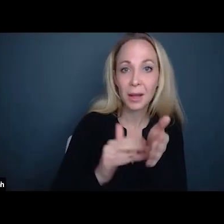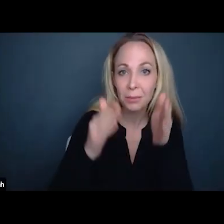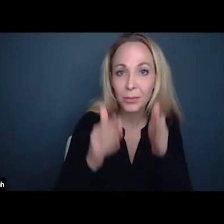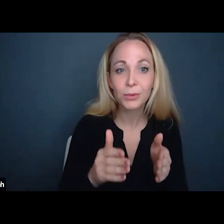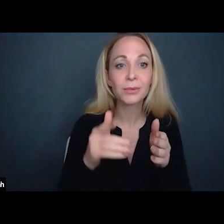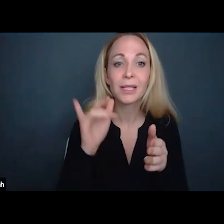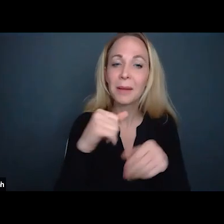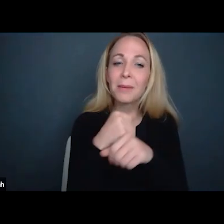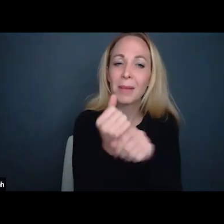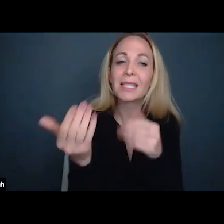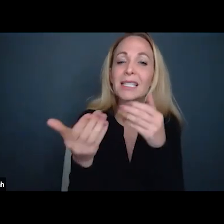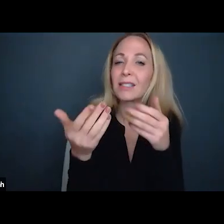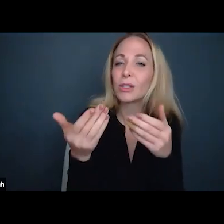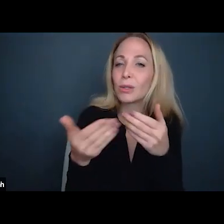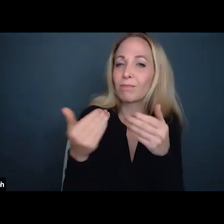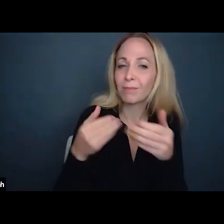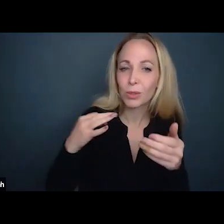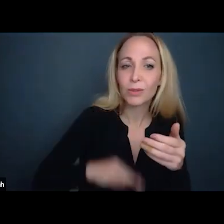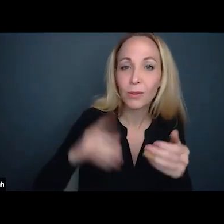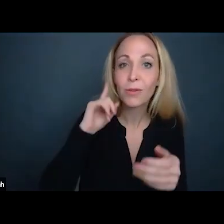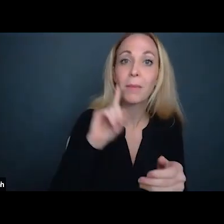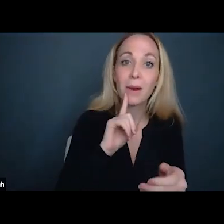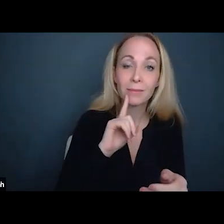So this makes it particularly useful for blind and deaf/blind folks.